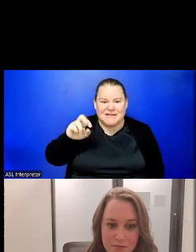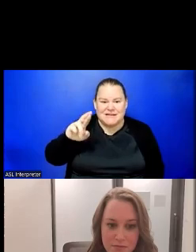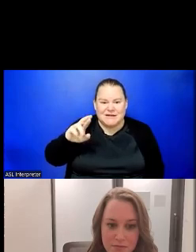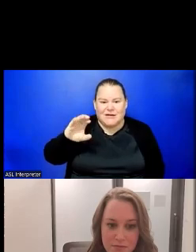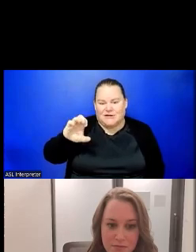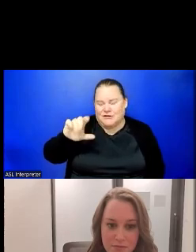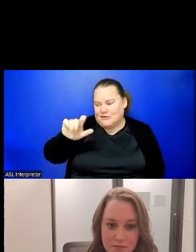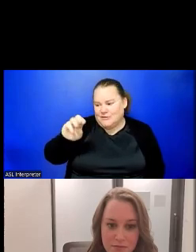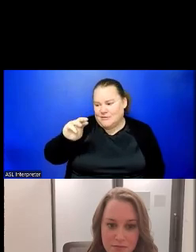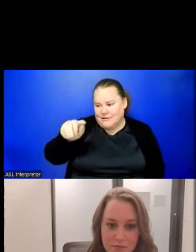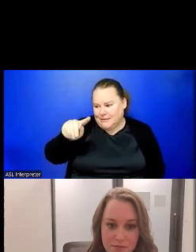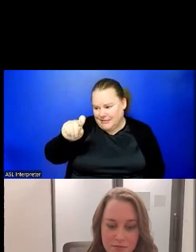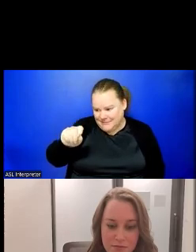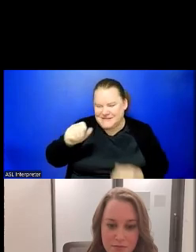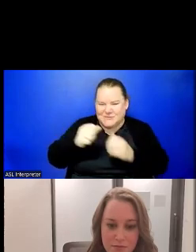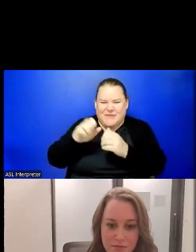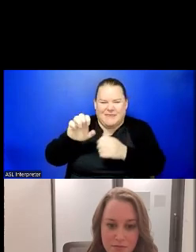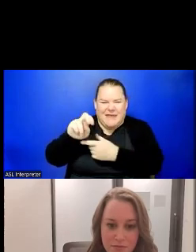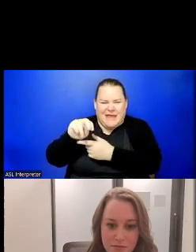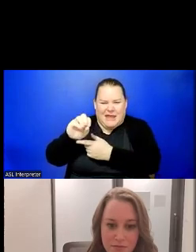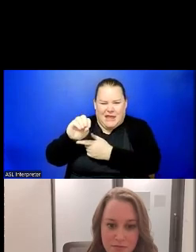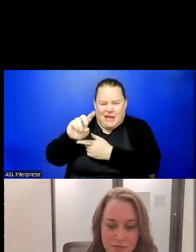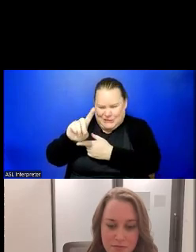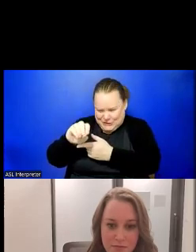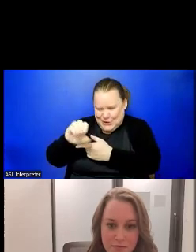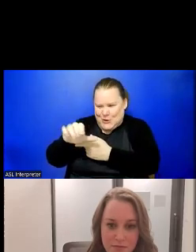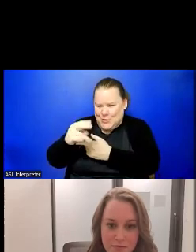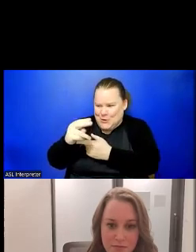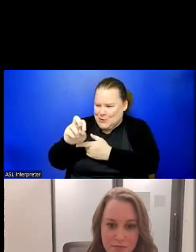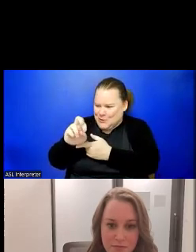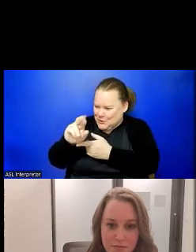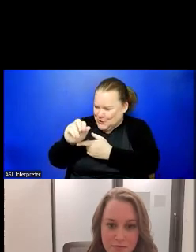endocrinology, and we've got Annabelle Wilcox with genetics,